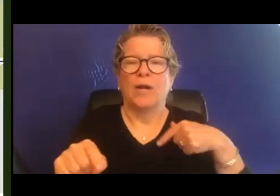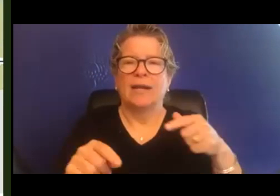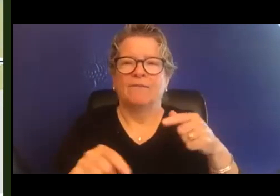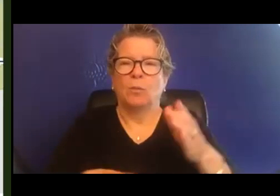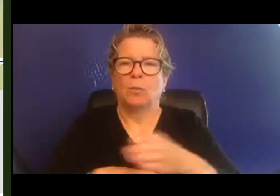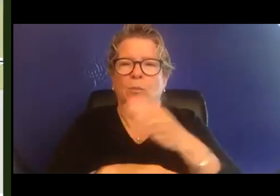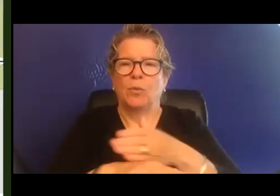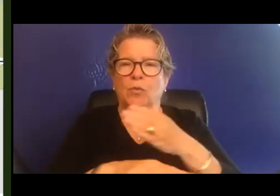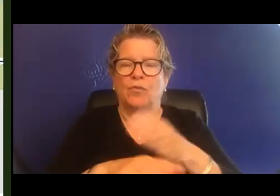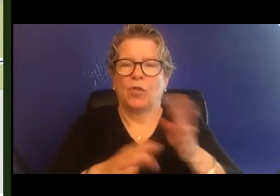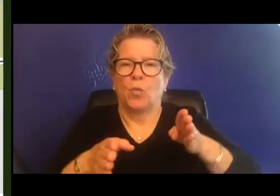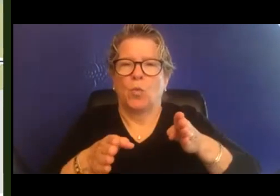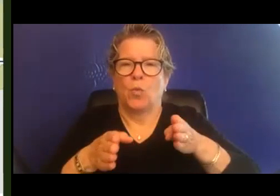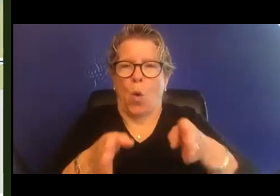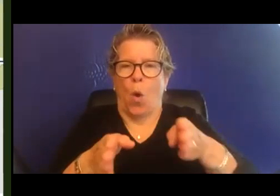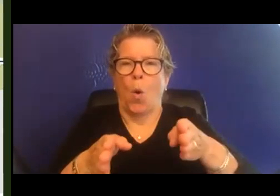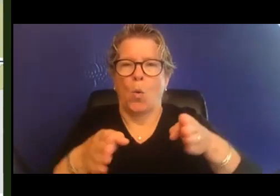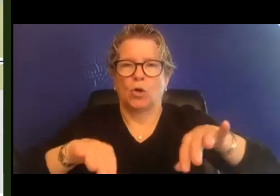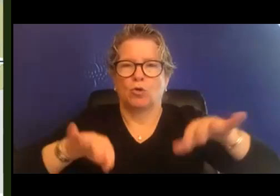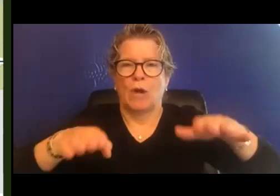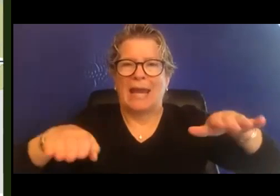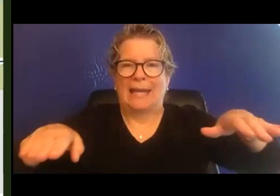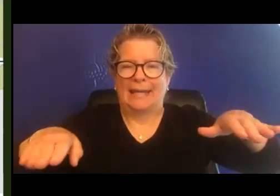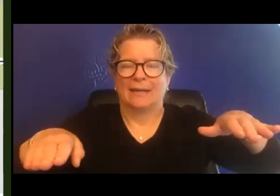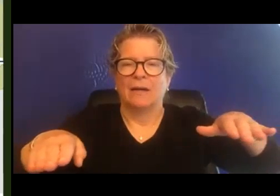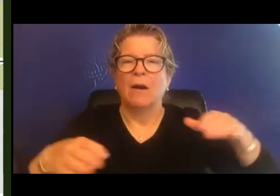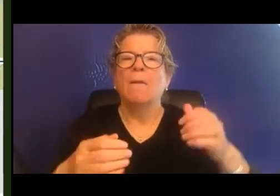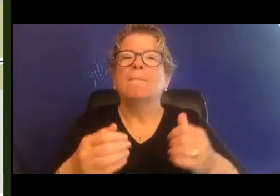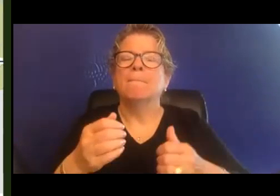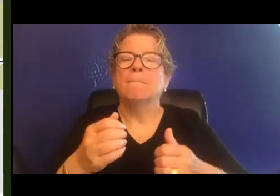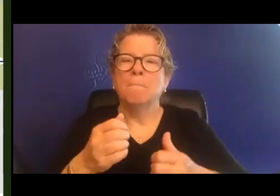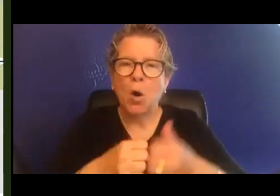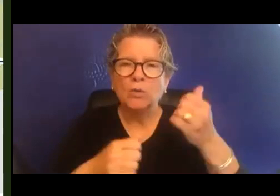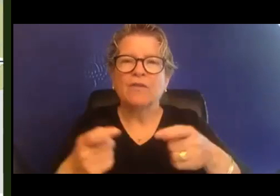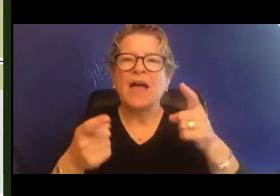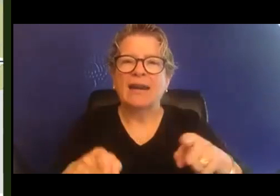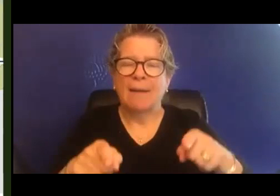Most of that grading will be able to be taking place while the road is open.